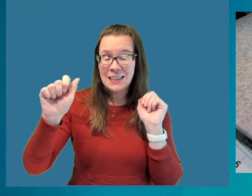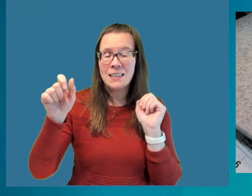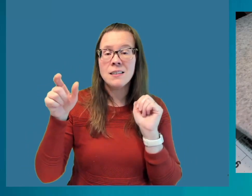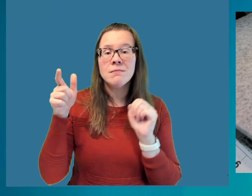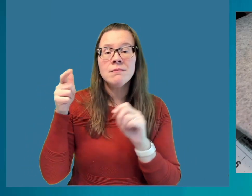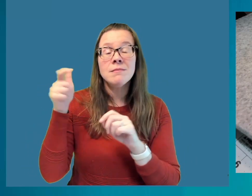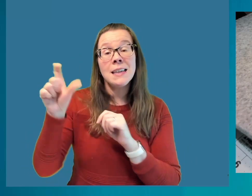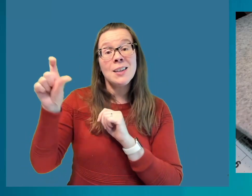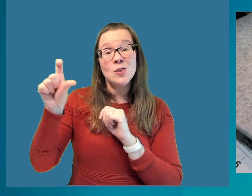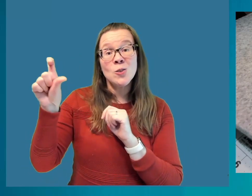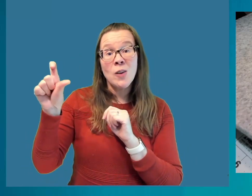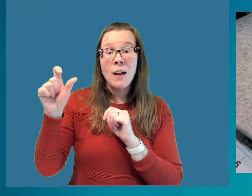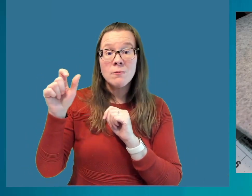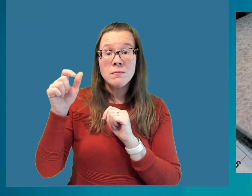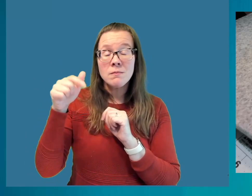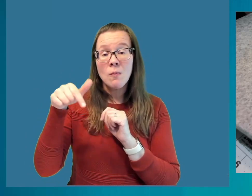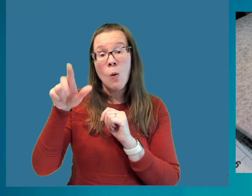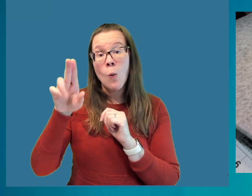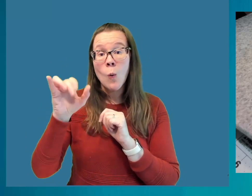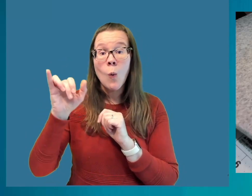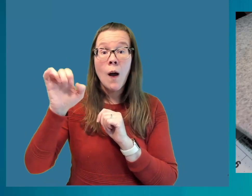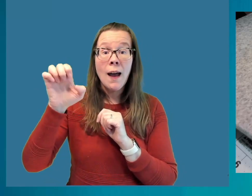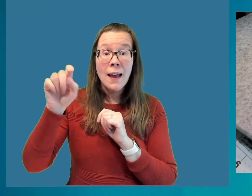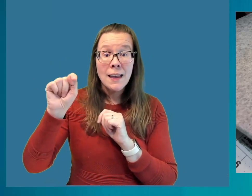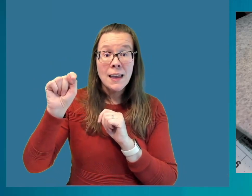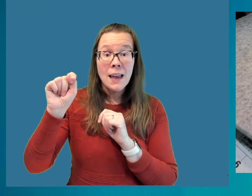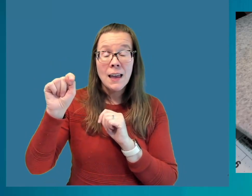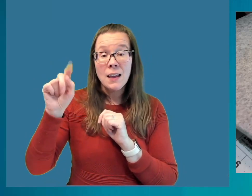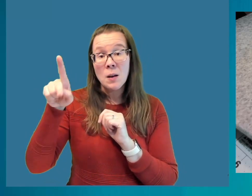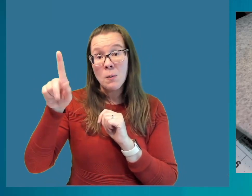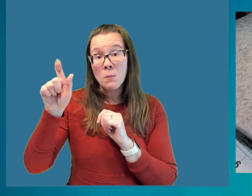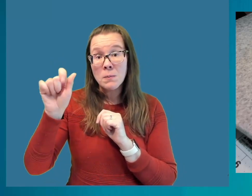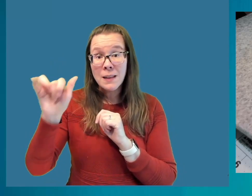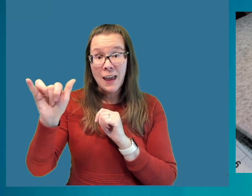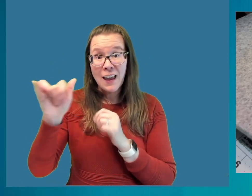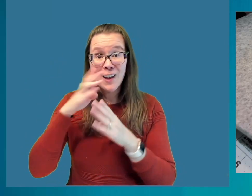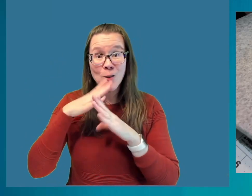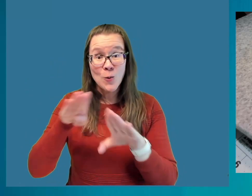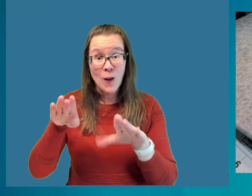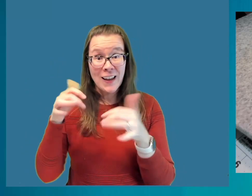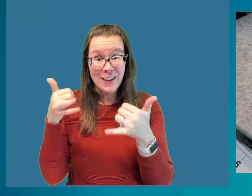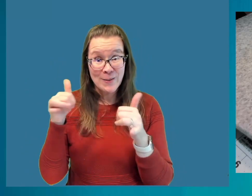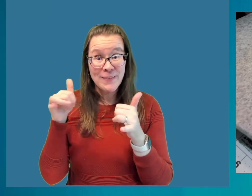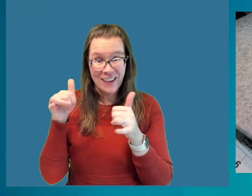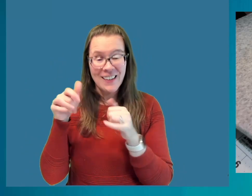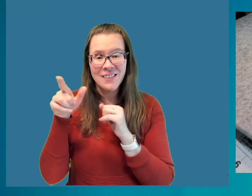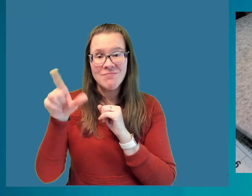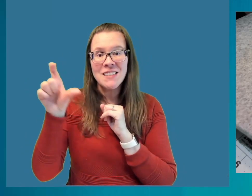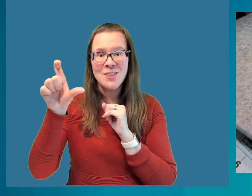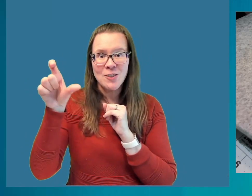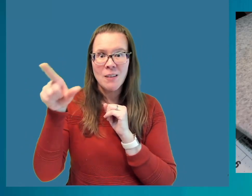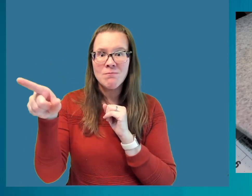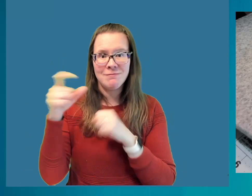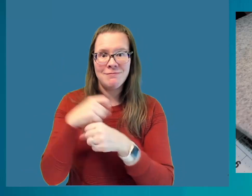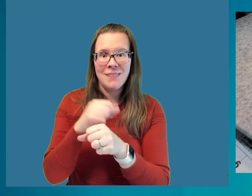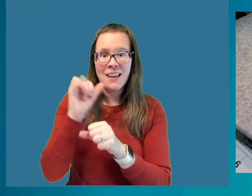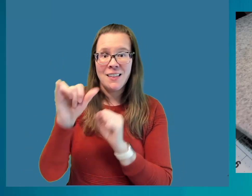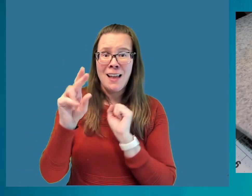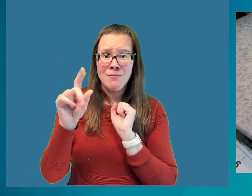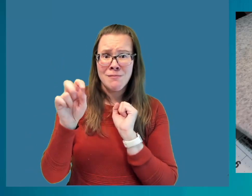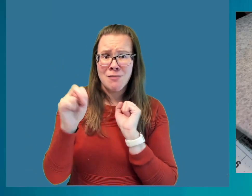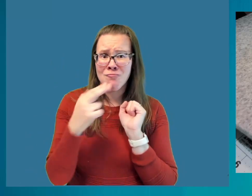pattern by Kristy Lea of Quiet Play. Her Instagram handle is @quietplay,